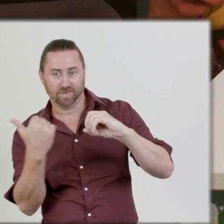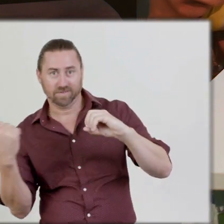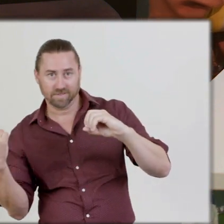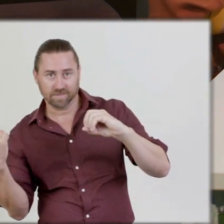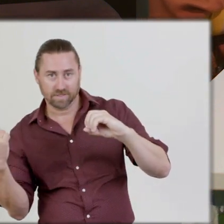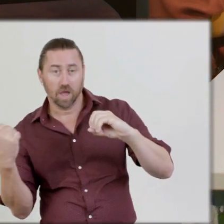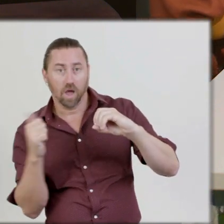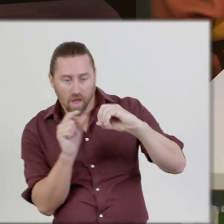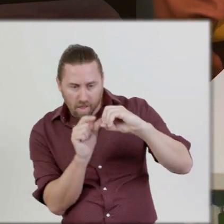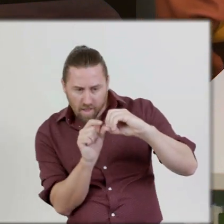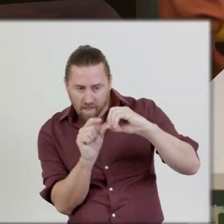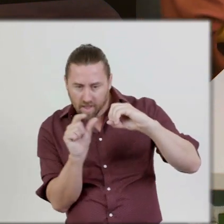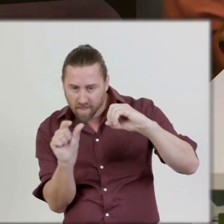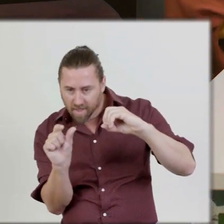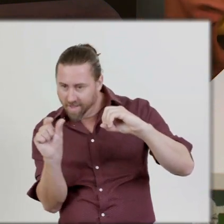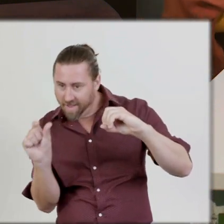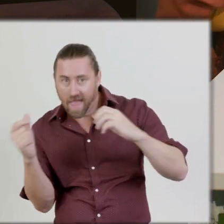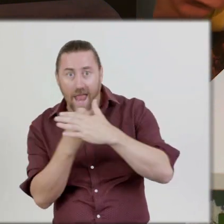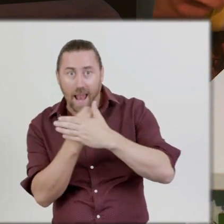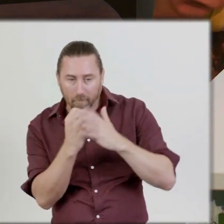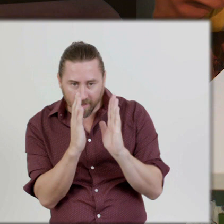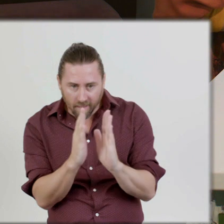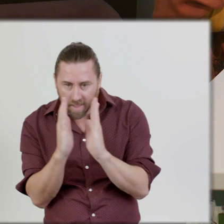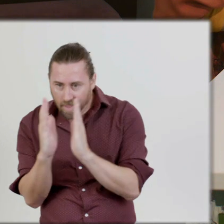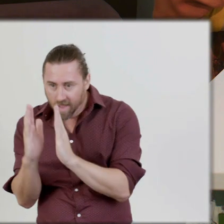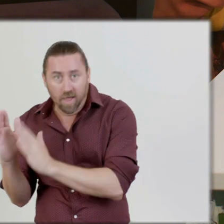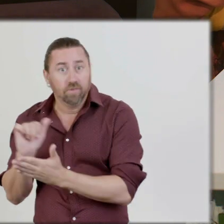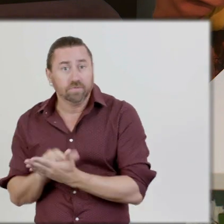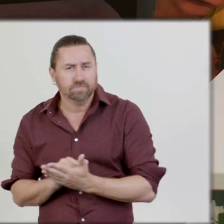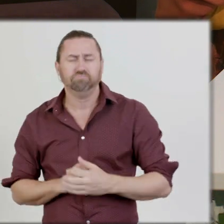still keeping equal distances between the numbers.